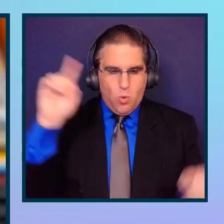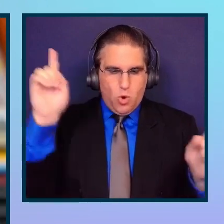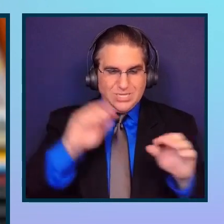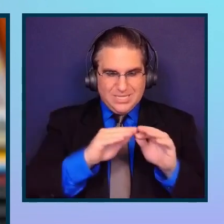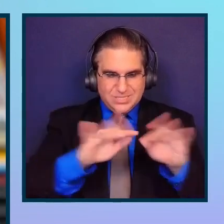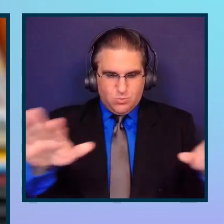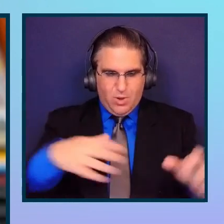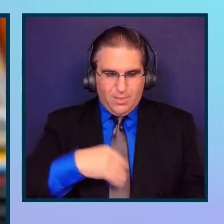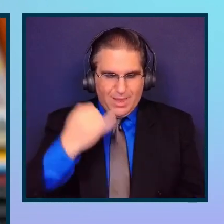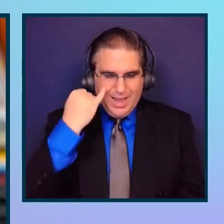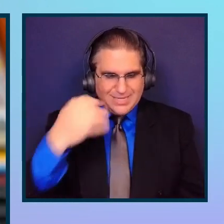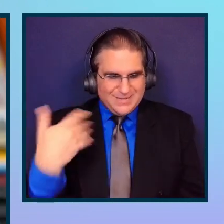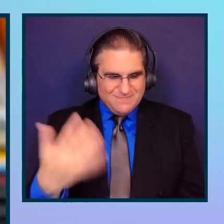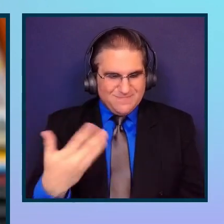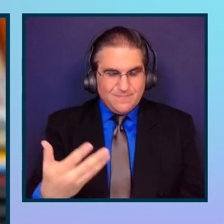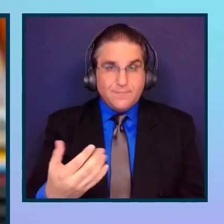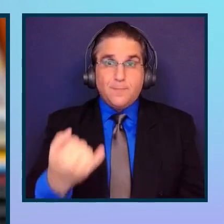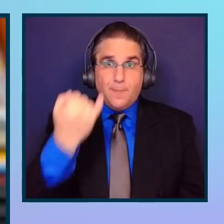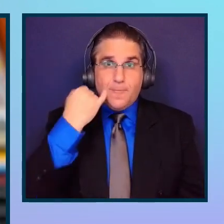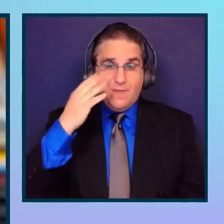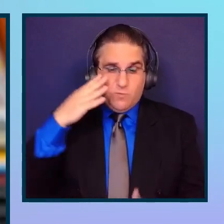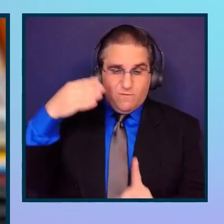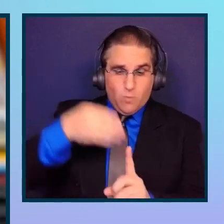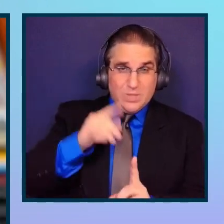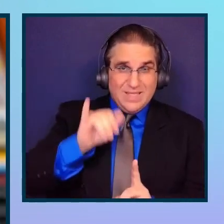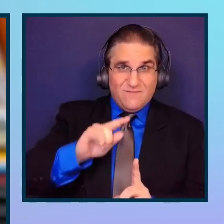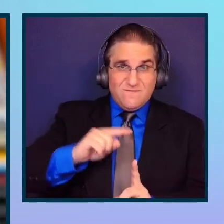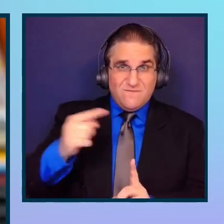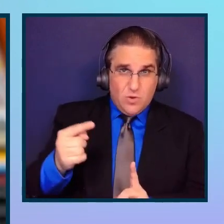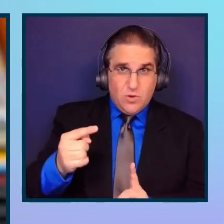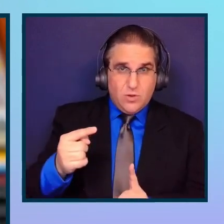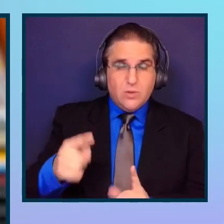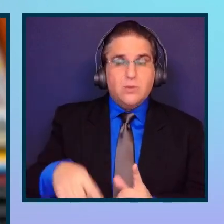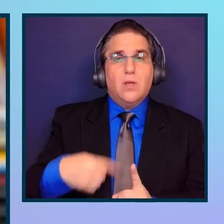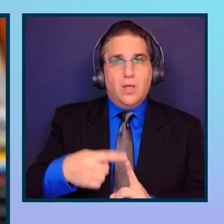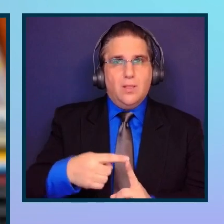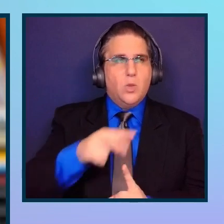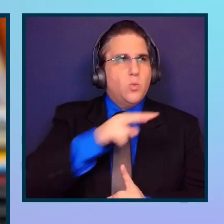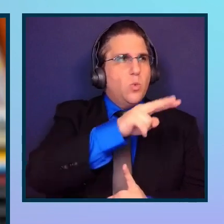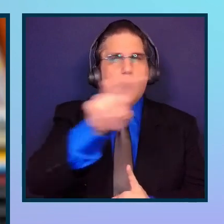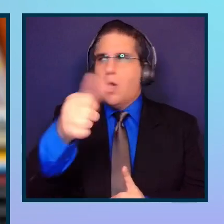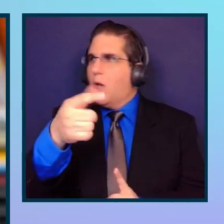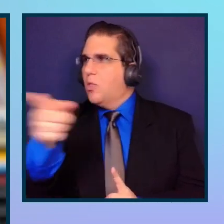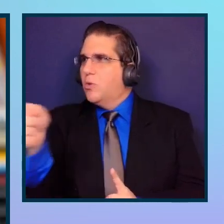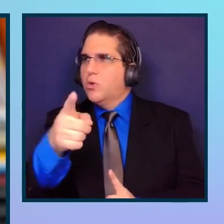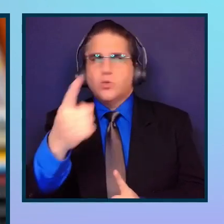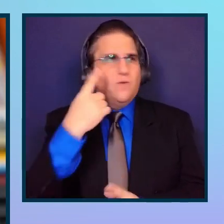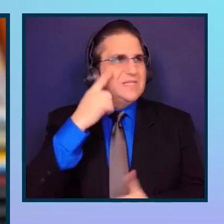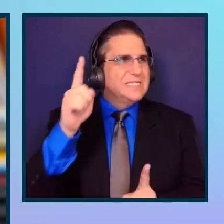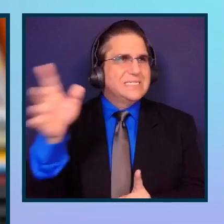see how others before you in different spaces, have done the same thing. So I can't give you two little bullet points